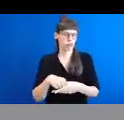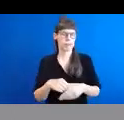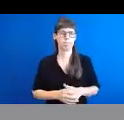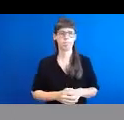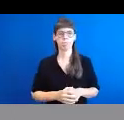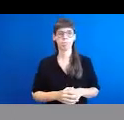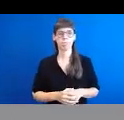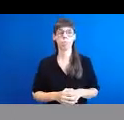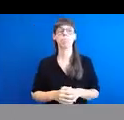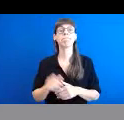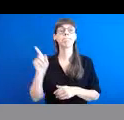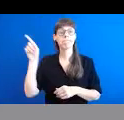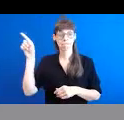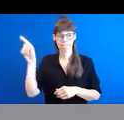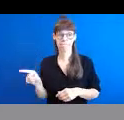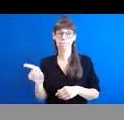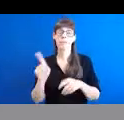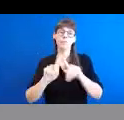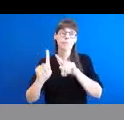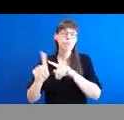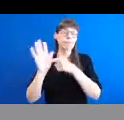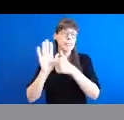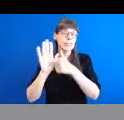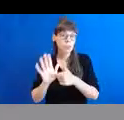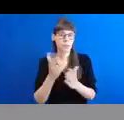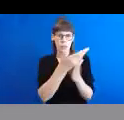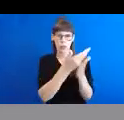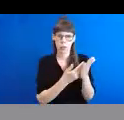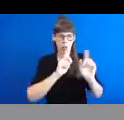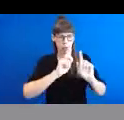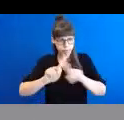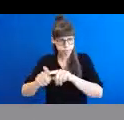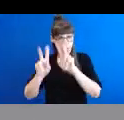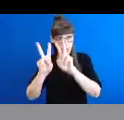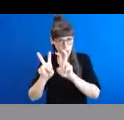encourage other disability inclusive initiatives. Next slide, please.